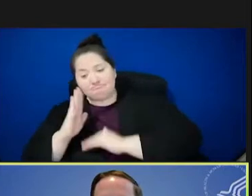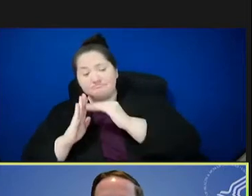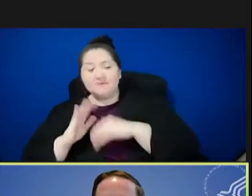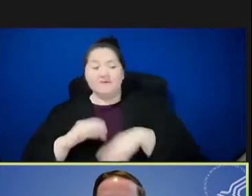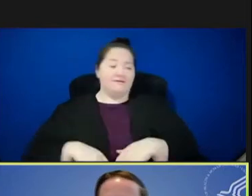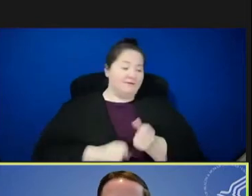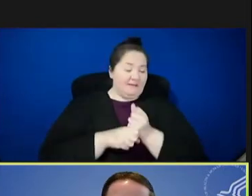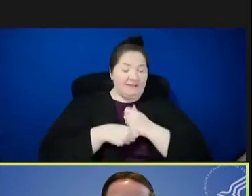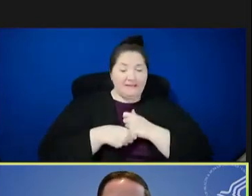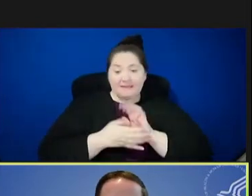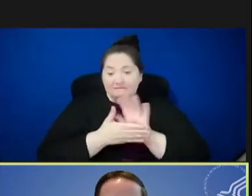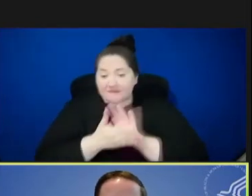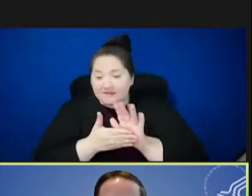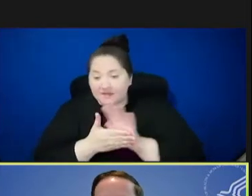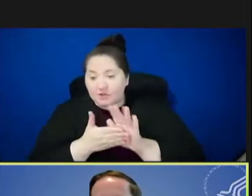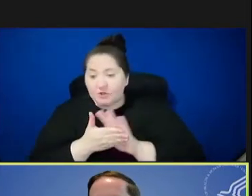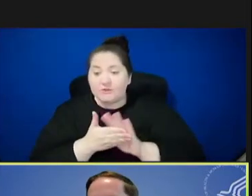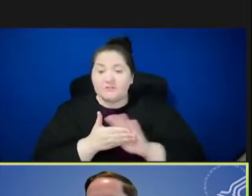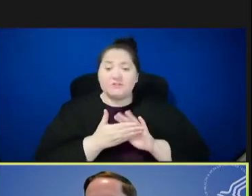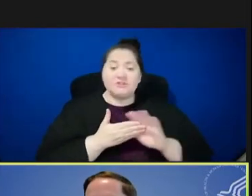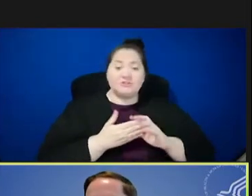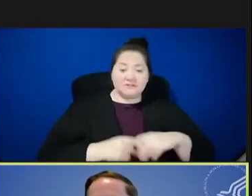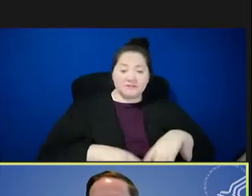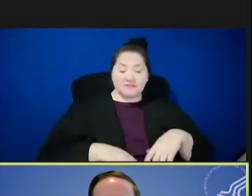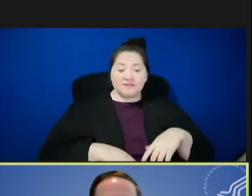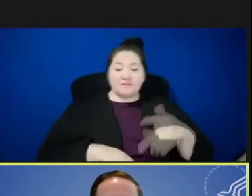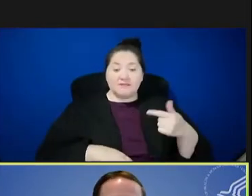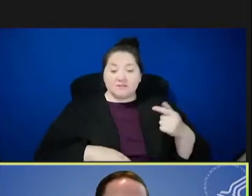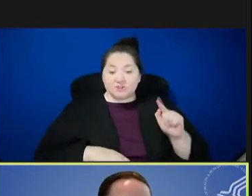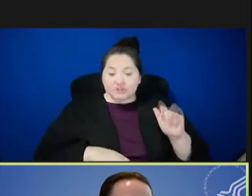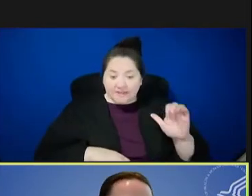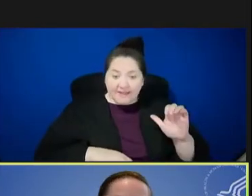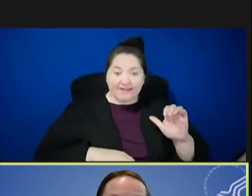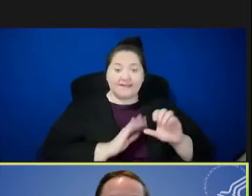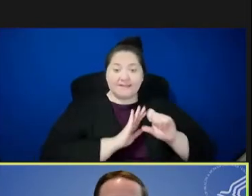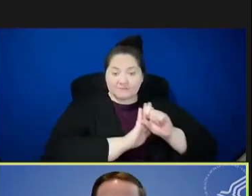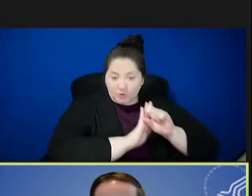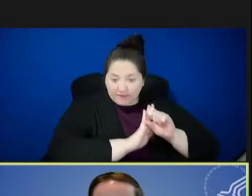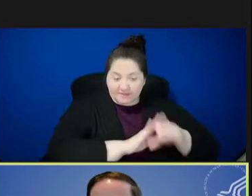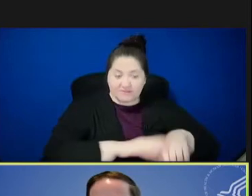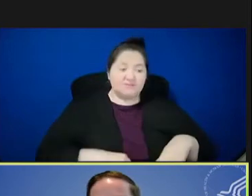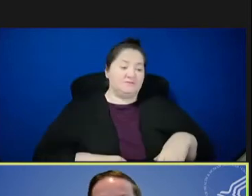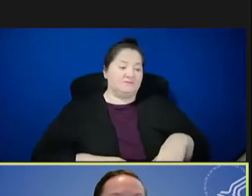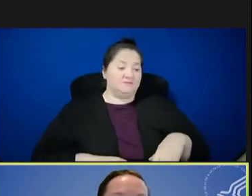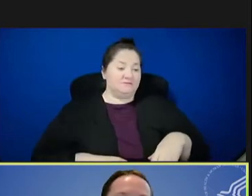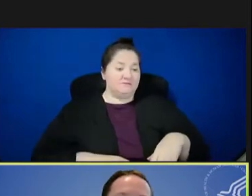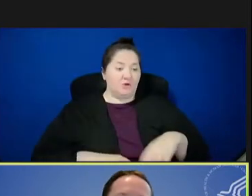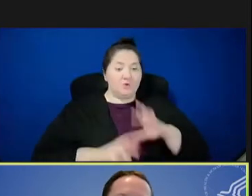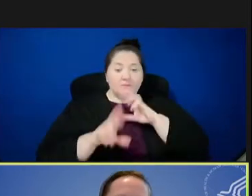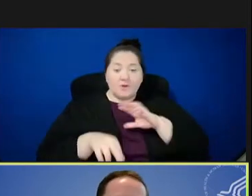doing genetic simulations, responding to chatbots. In many cases, it's finding the